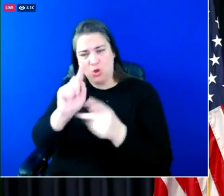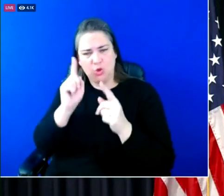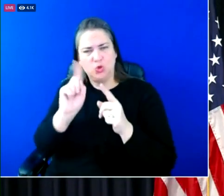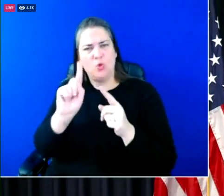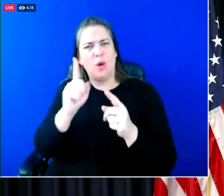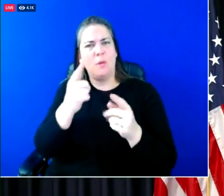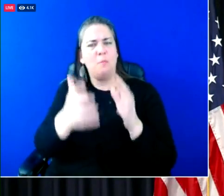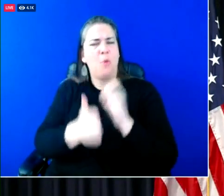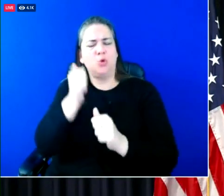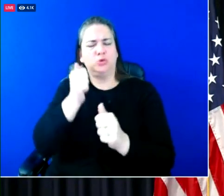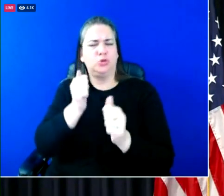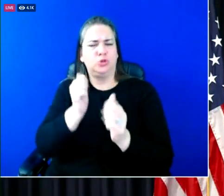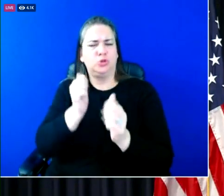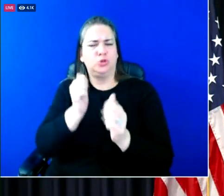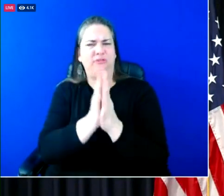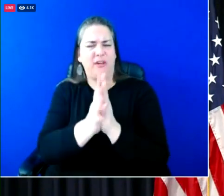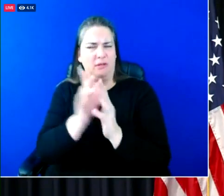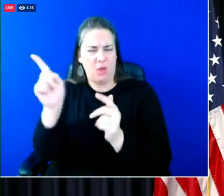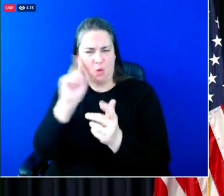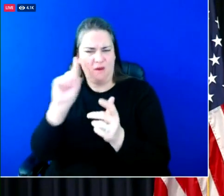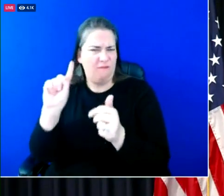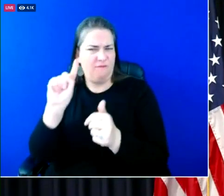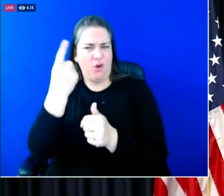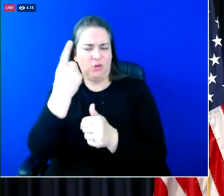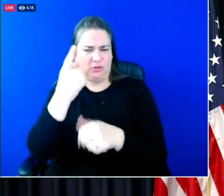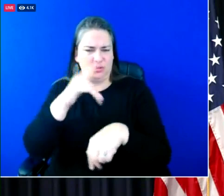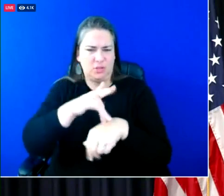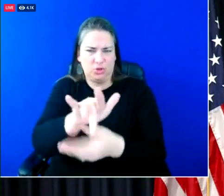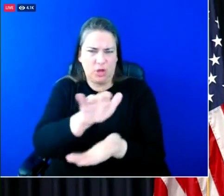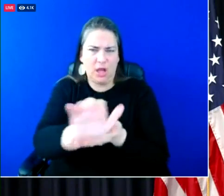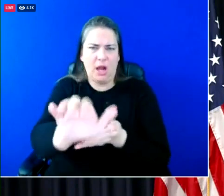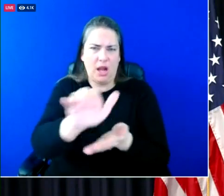now importantly, has already been said. But gotta punctuated. Kentucky INS